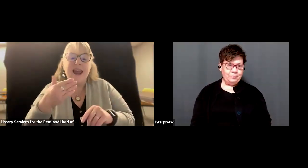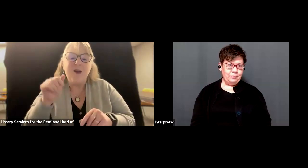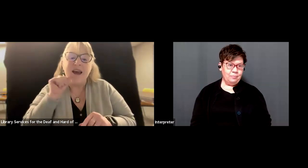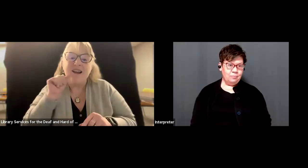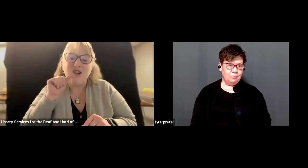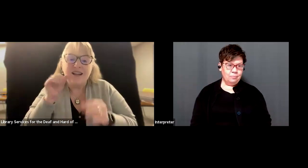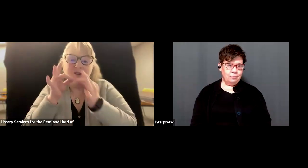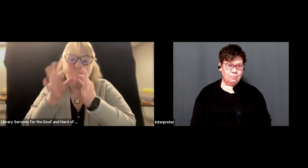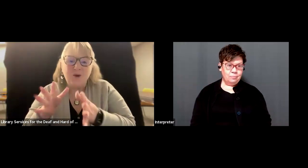[Brenda] Thank you, Angela, interpreter.